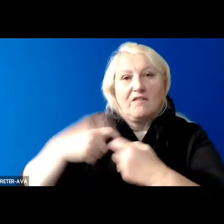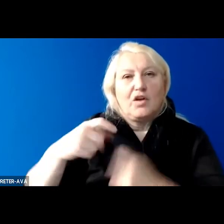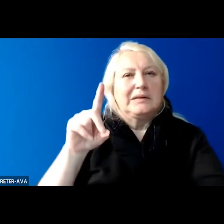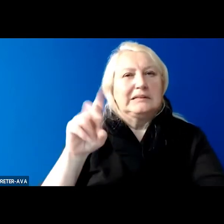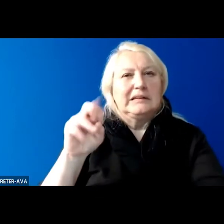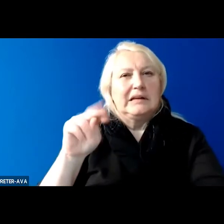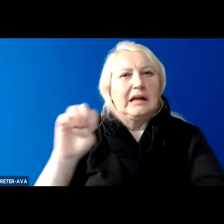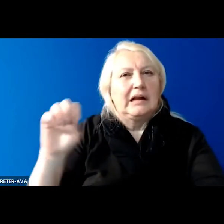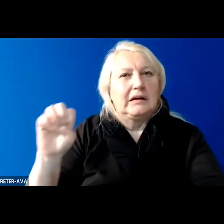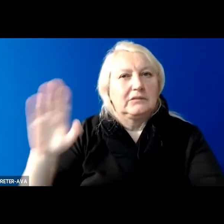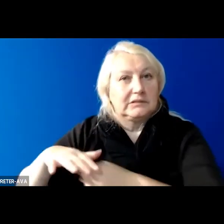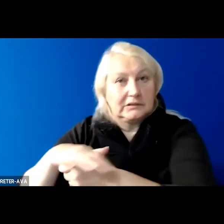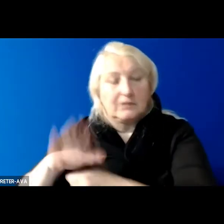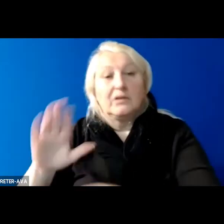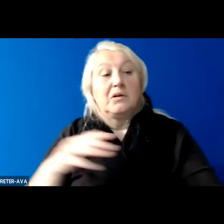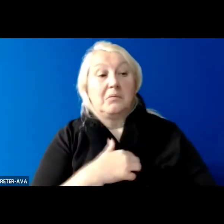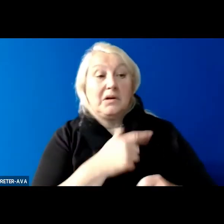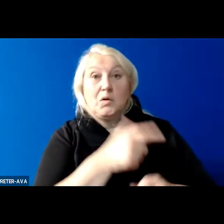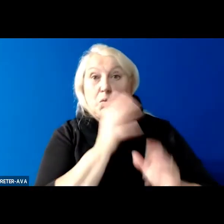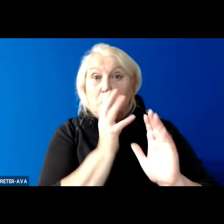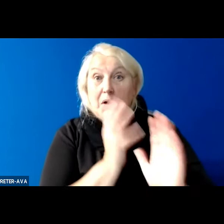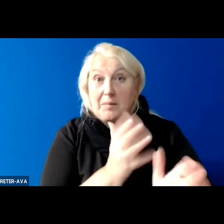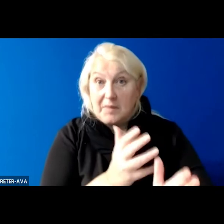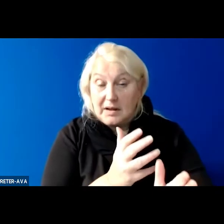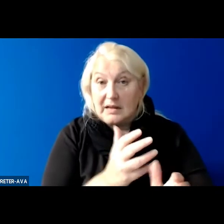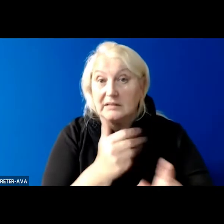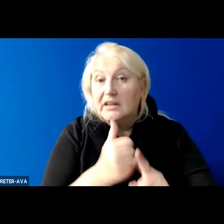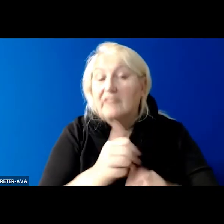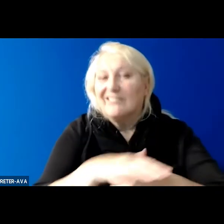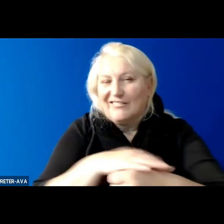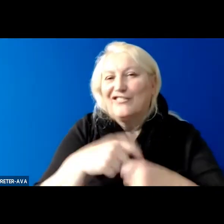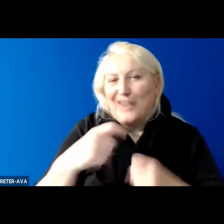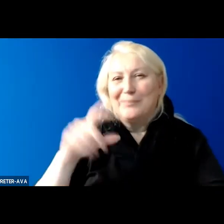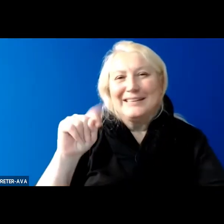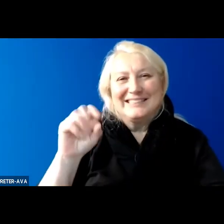And then my grandmother was a Goodeagle from Siksika, so I'm also part Blackfoot.